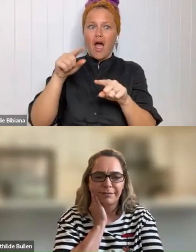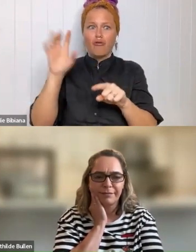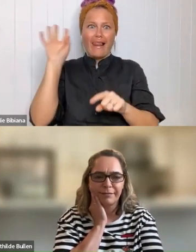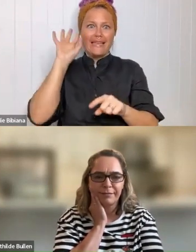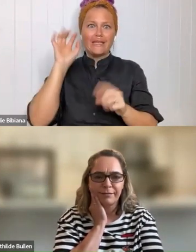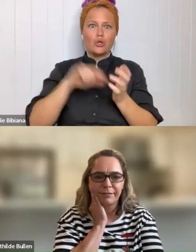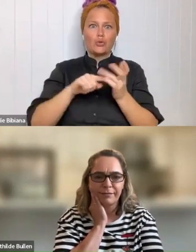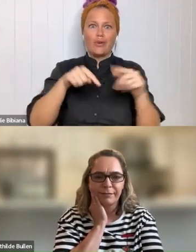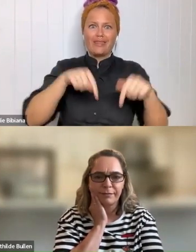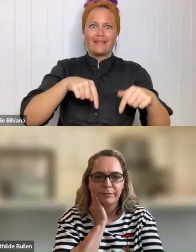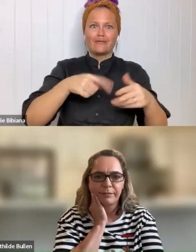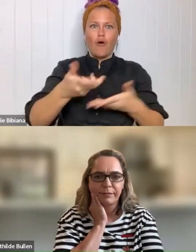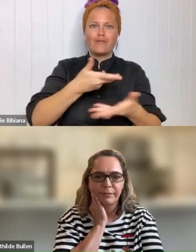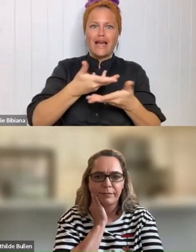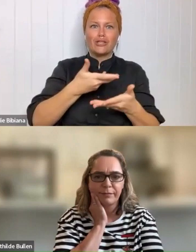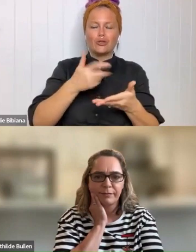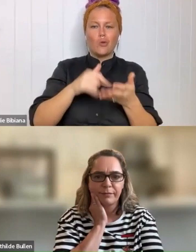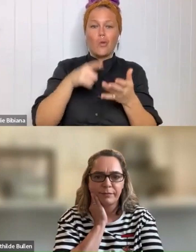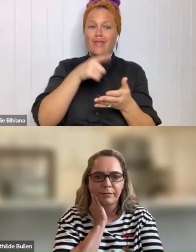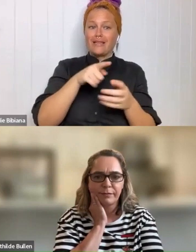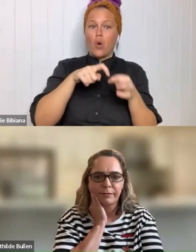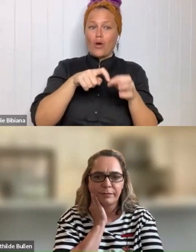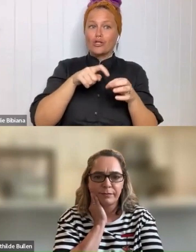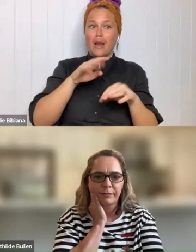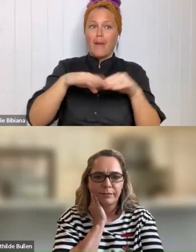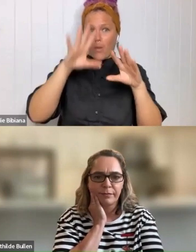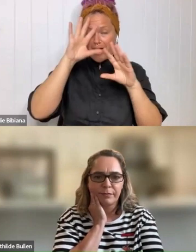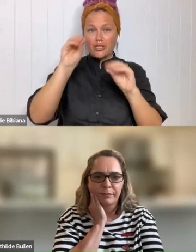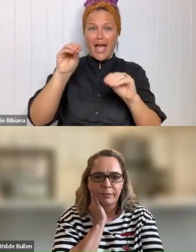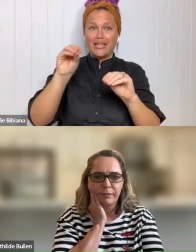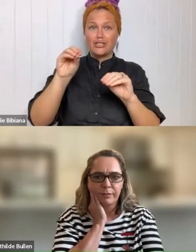that's also a question about educating people who are